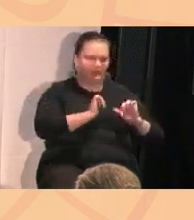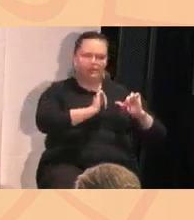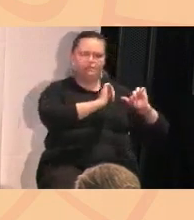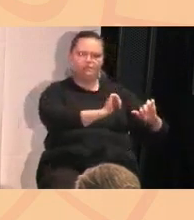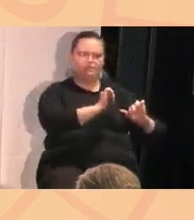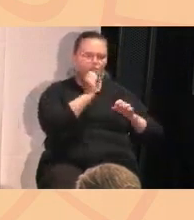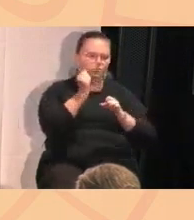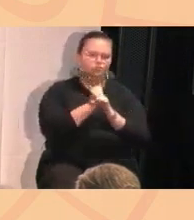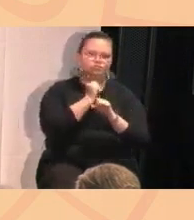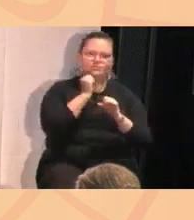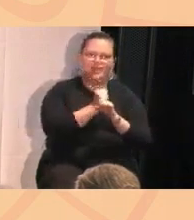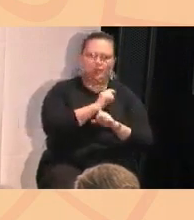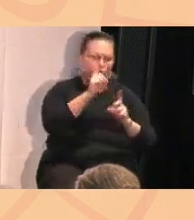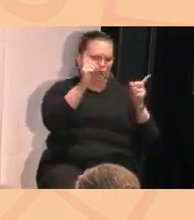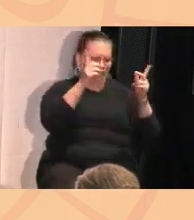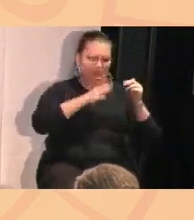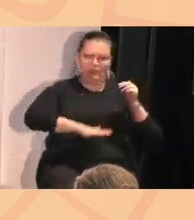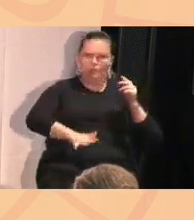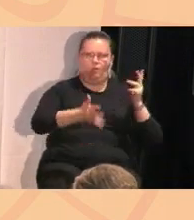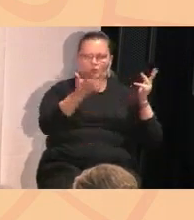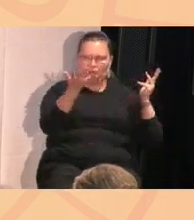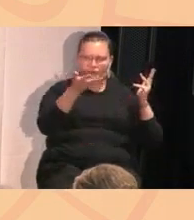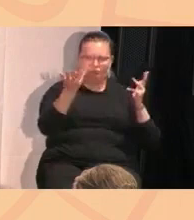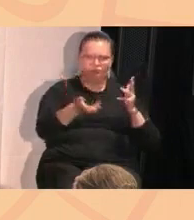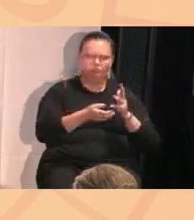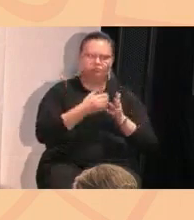How do you, I'd placed it in the National Gallery.